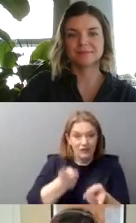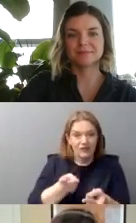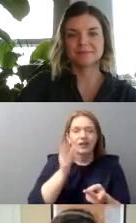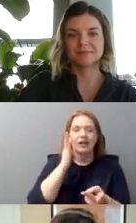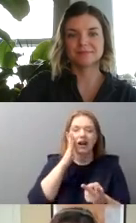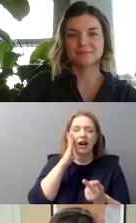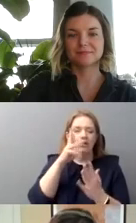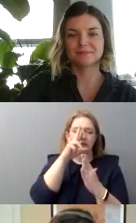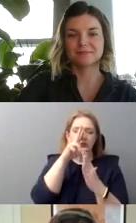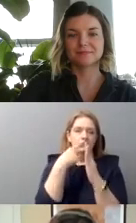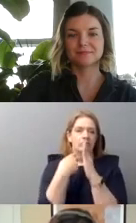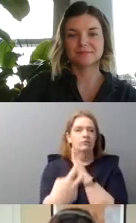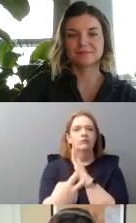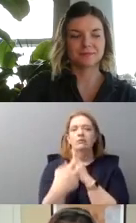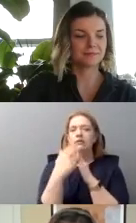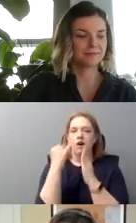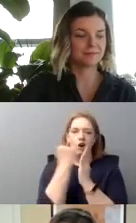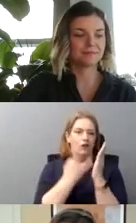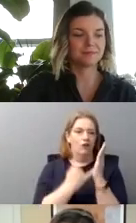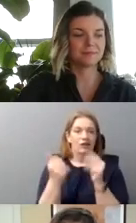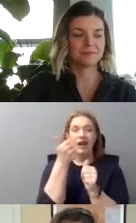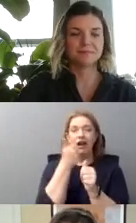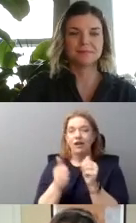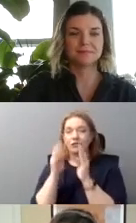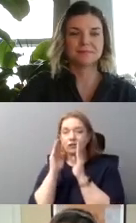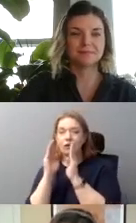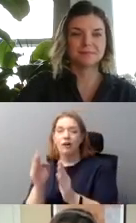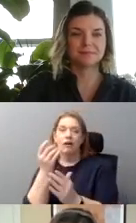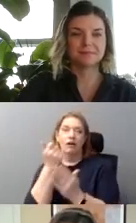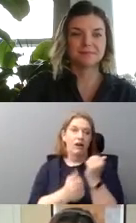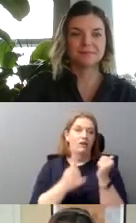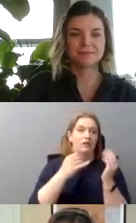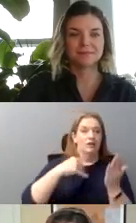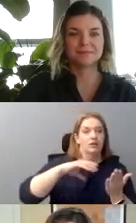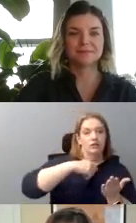corridor in every stairway. Dozens of murals made by 25 artists tracing the history of the